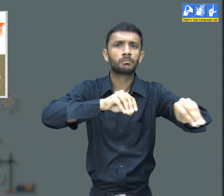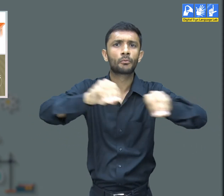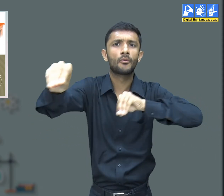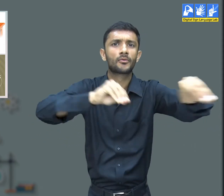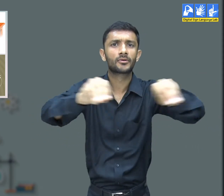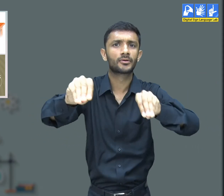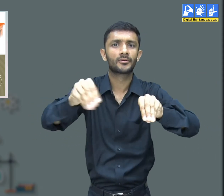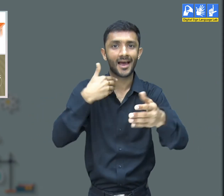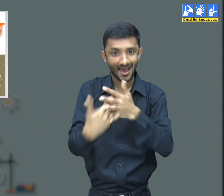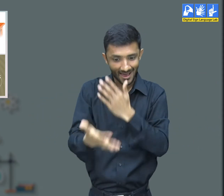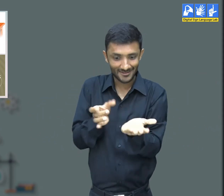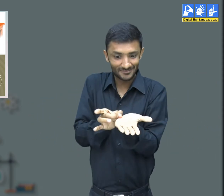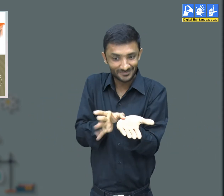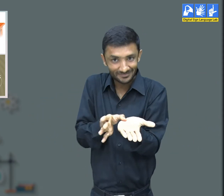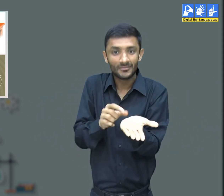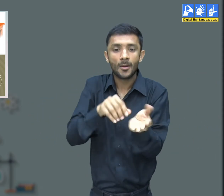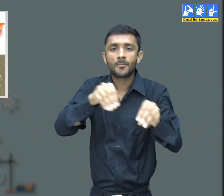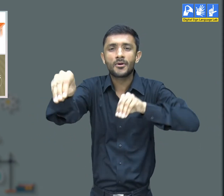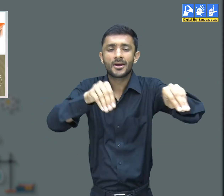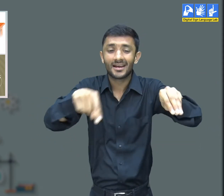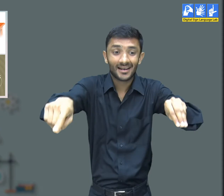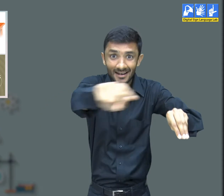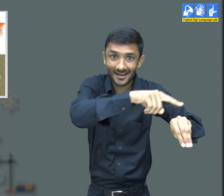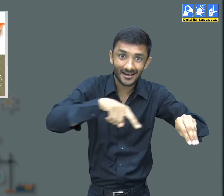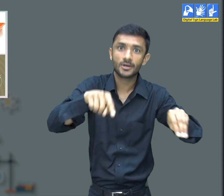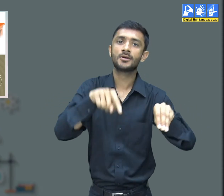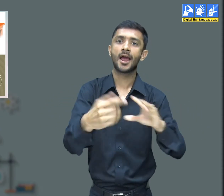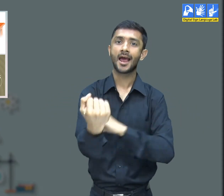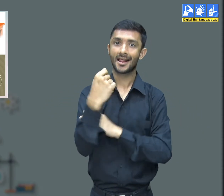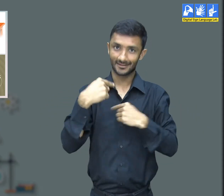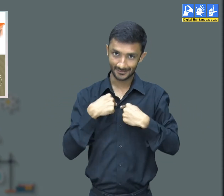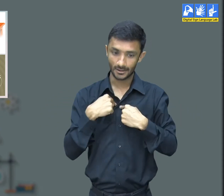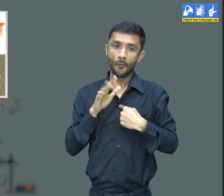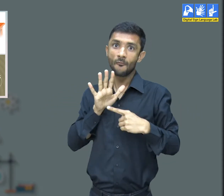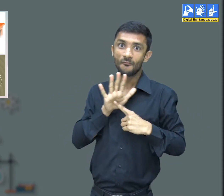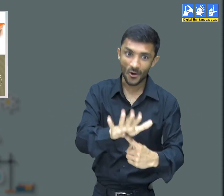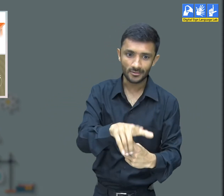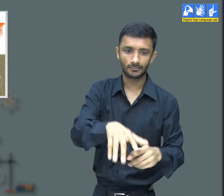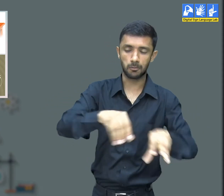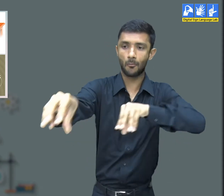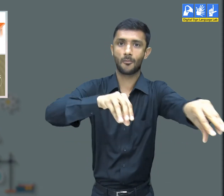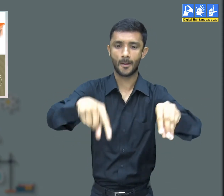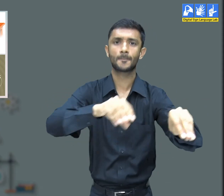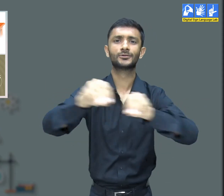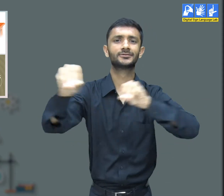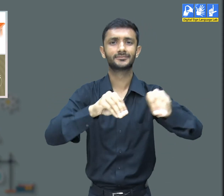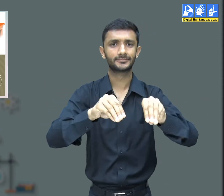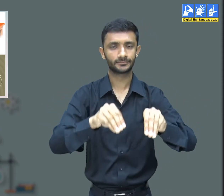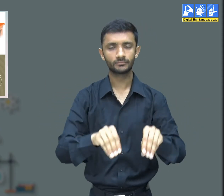The energy from our finger is transferred to the striker and the force from the striker moves the carrom coins.